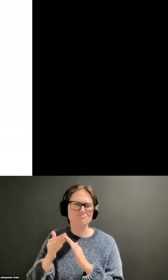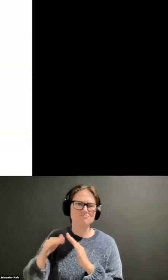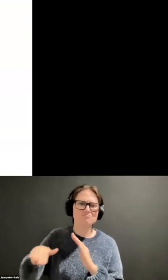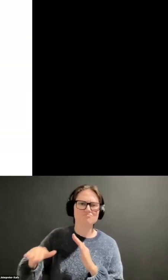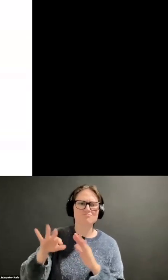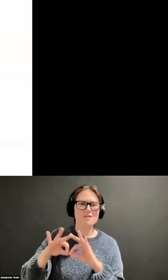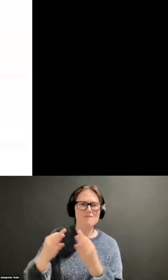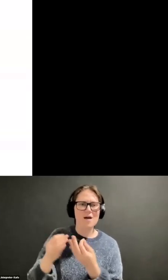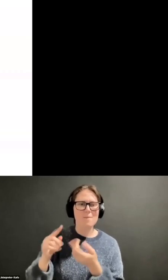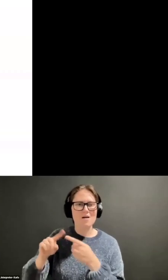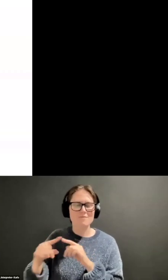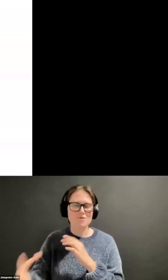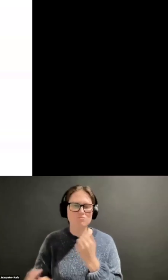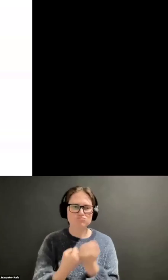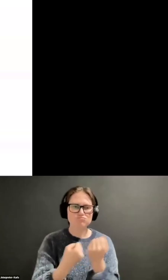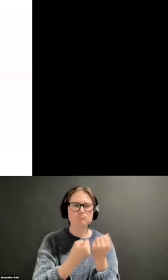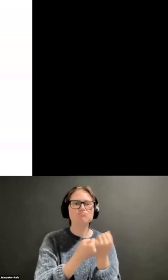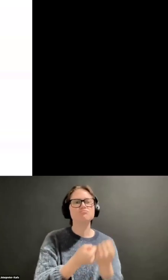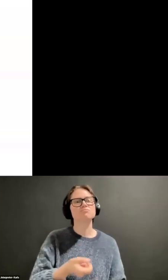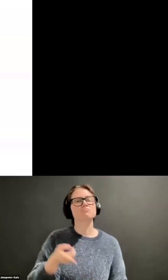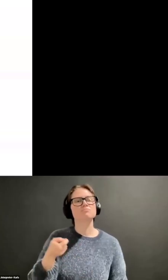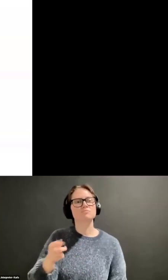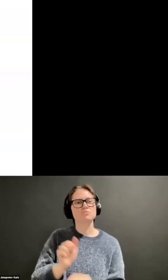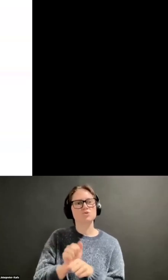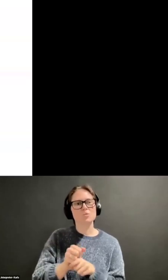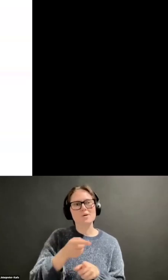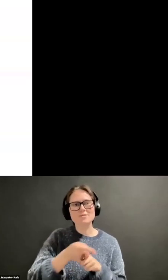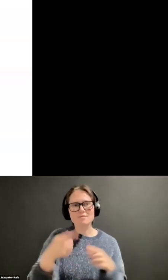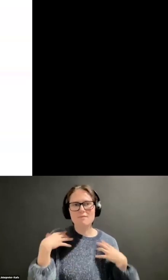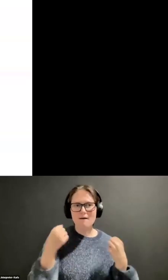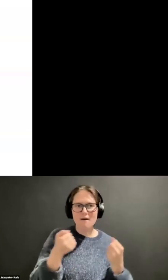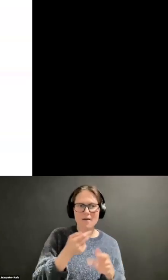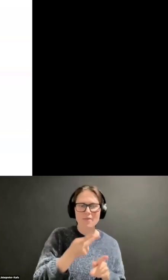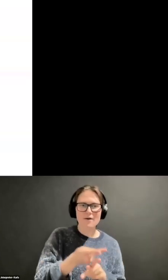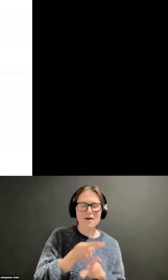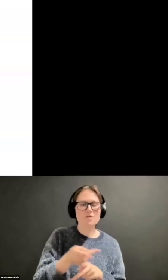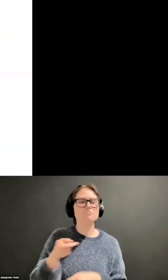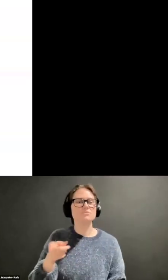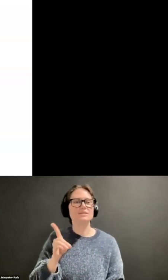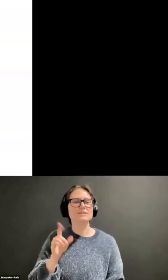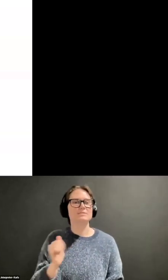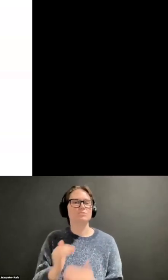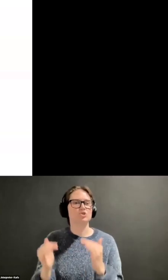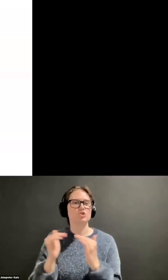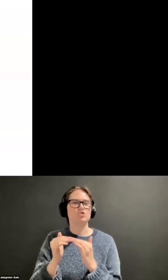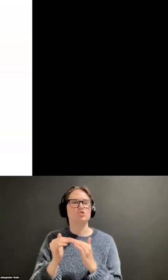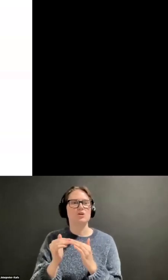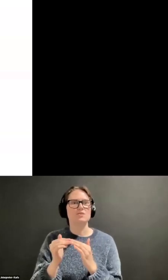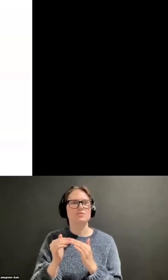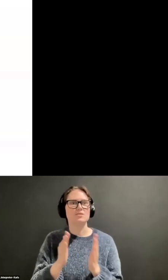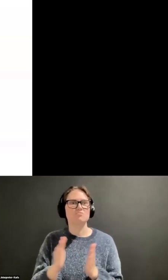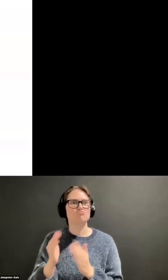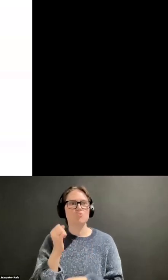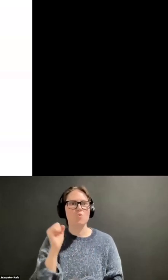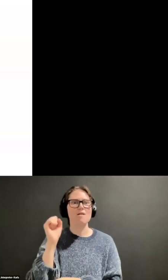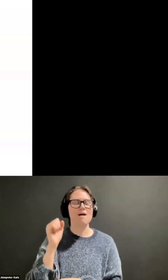Yomi works in healthcare and is a disability justice organizer. Yomi, we're so happy to have you here.